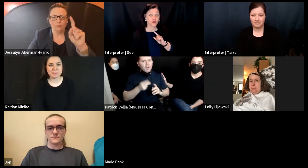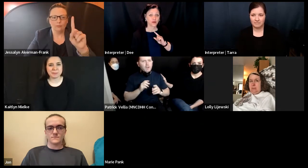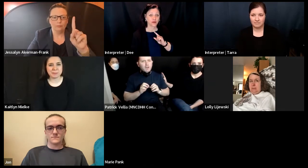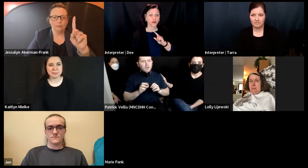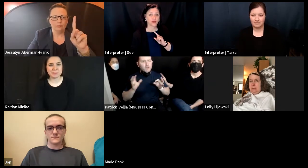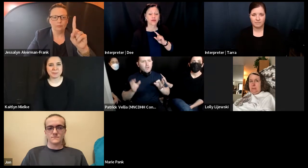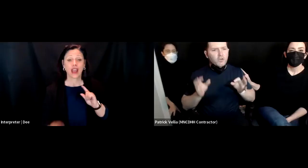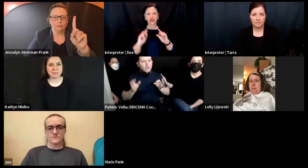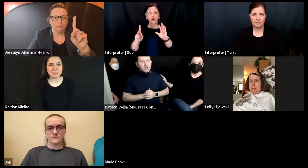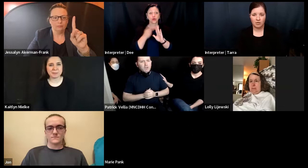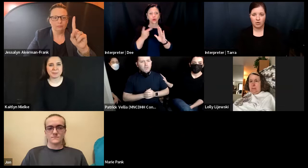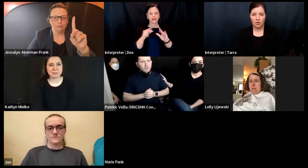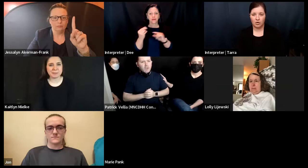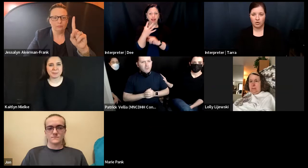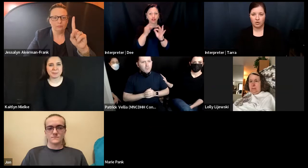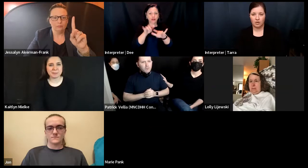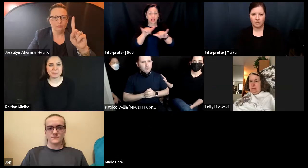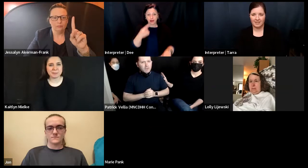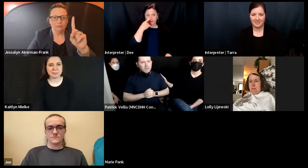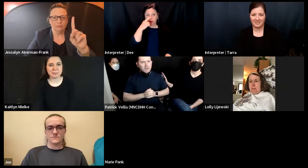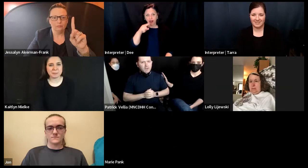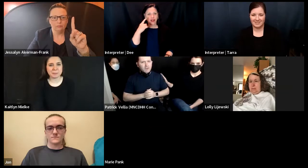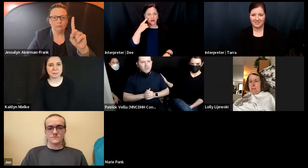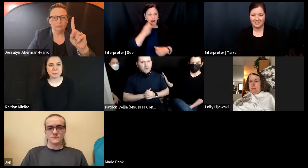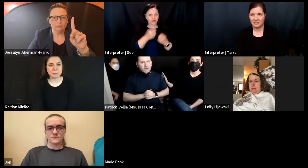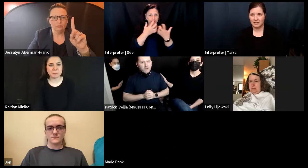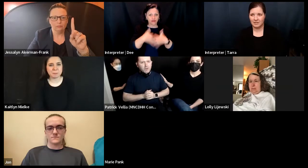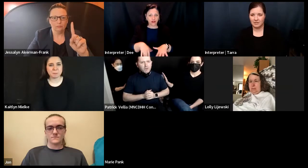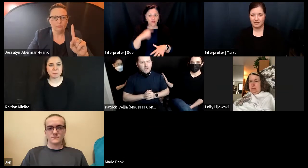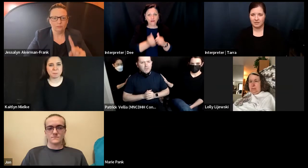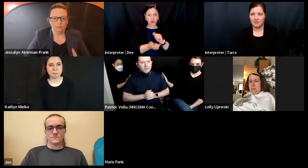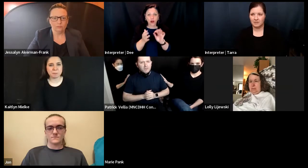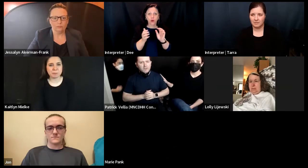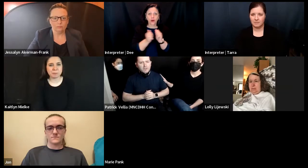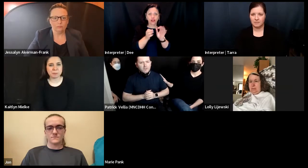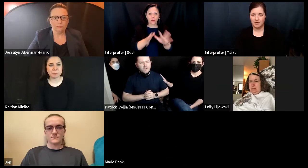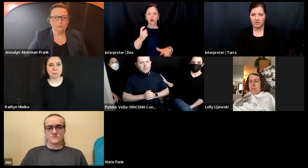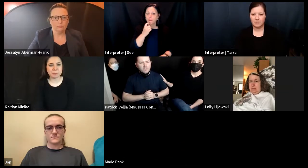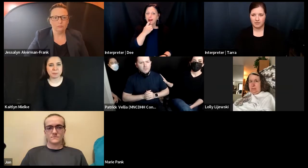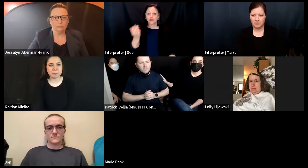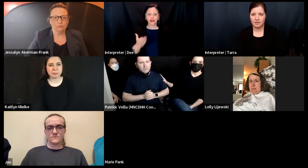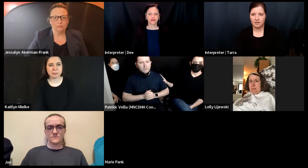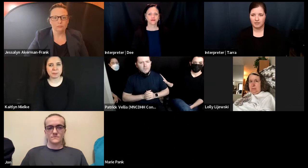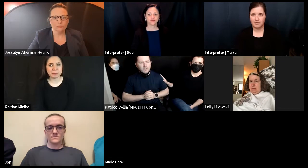Can you all hear me tonight?